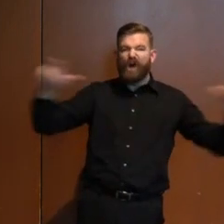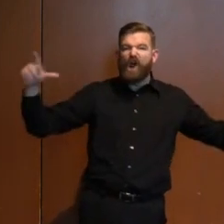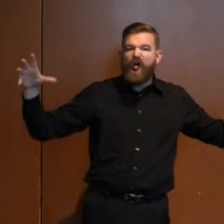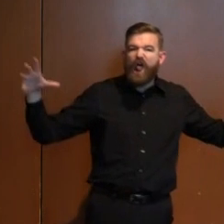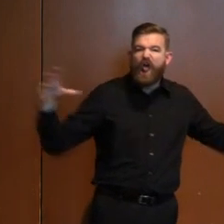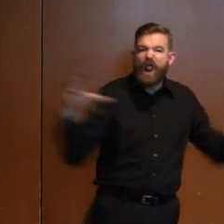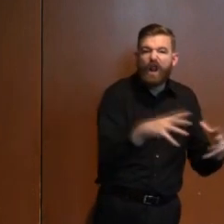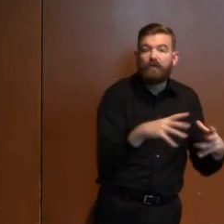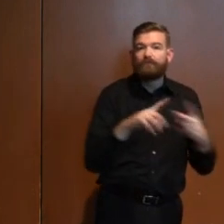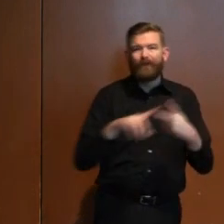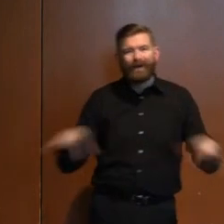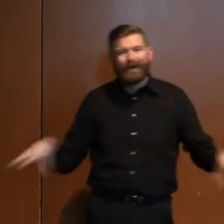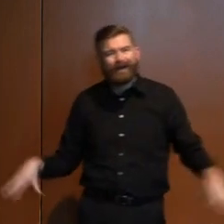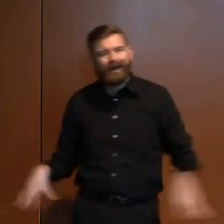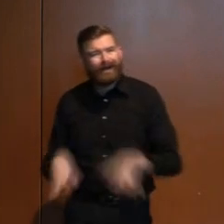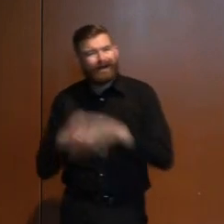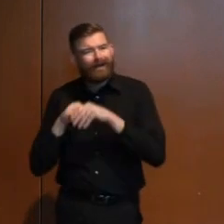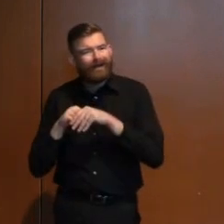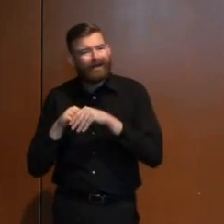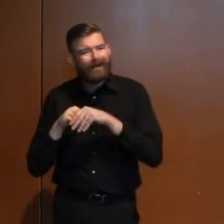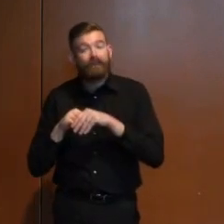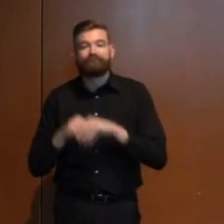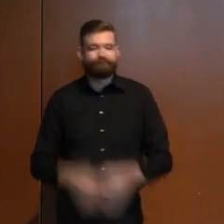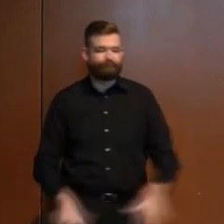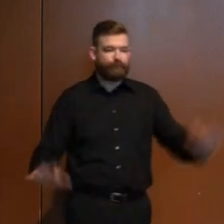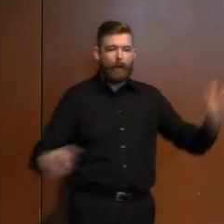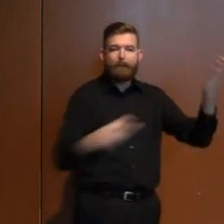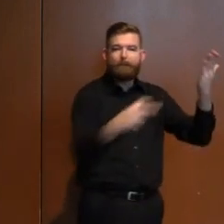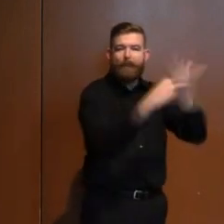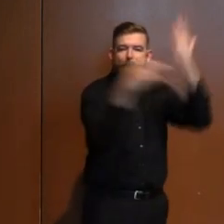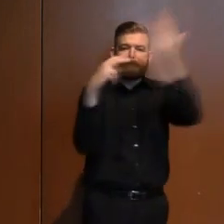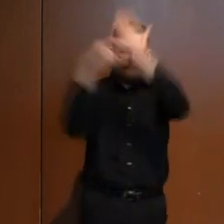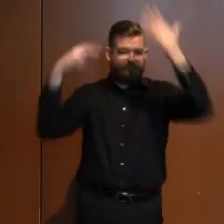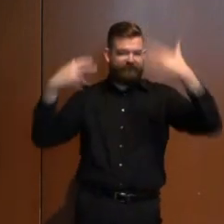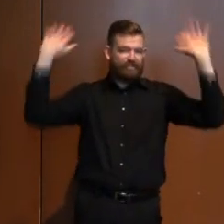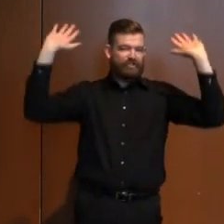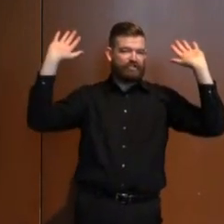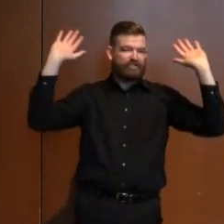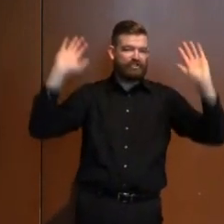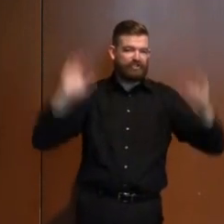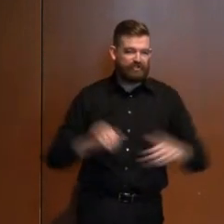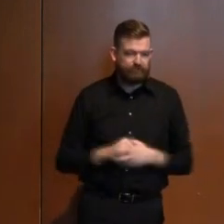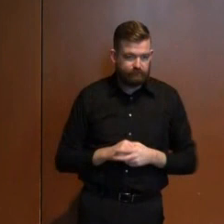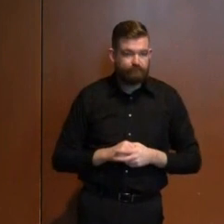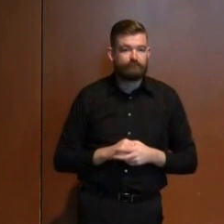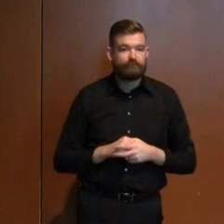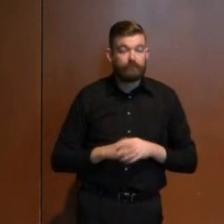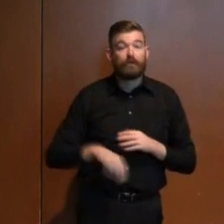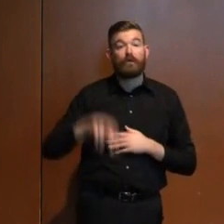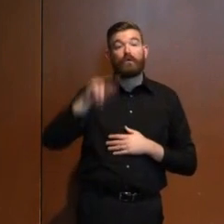LAKEWOOD. ONE FOR A LARGE GATHERING AND ANOTHER FOR A WEDDING.